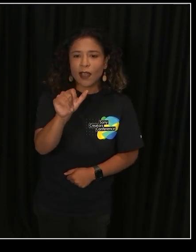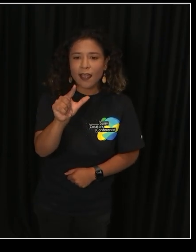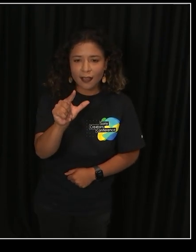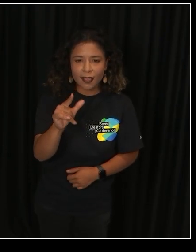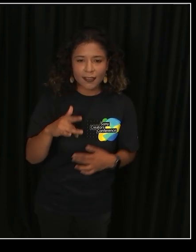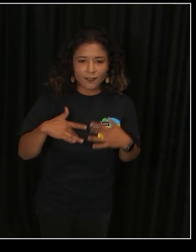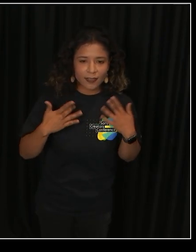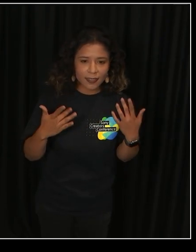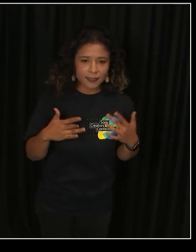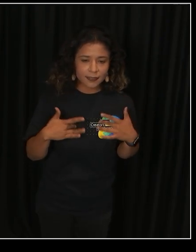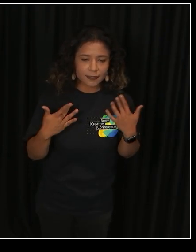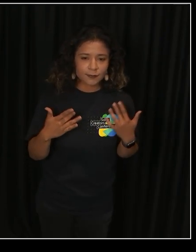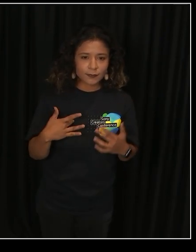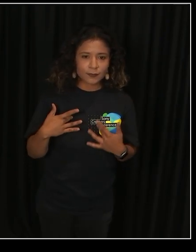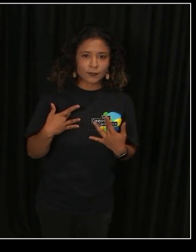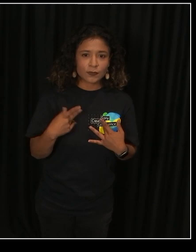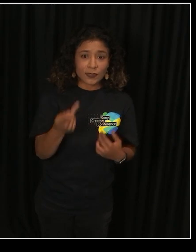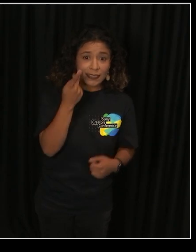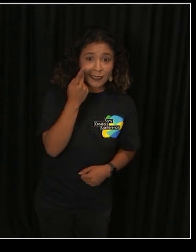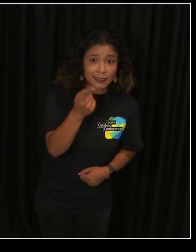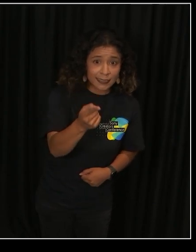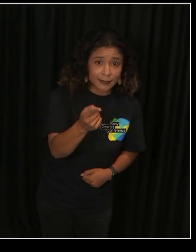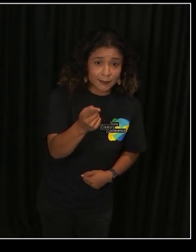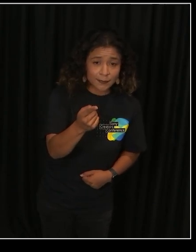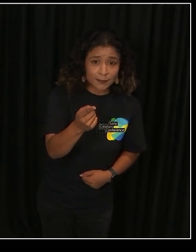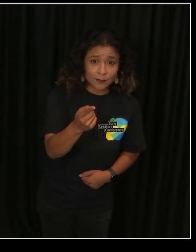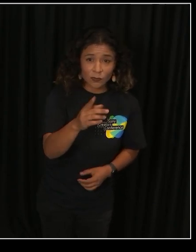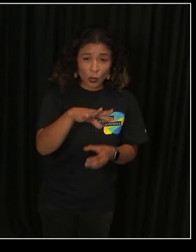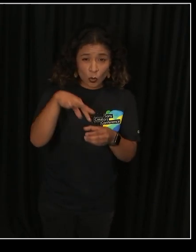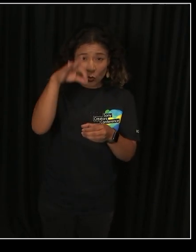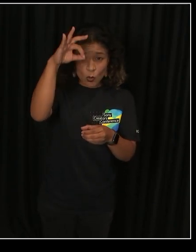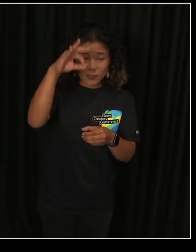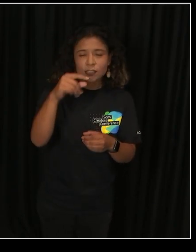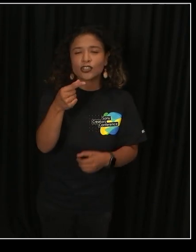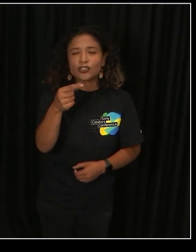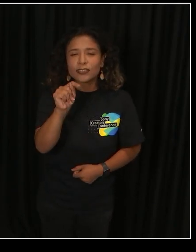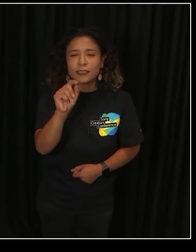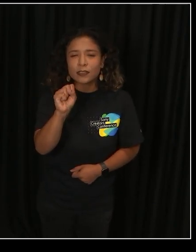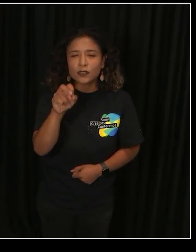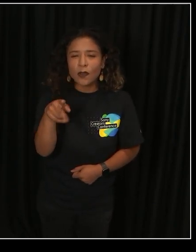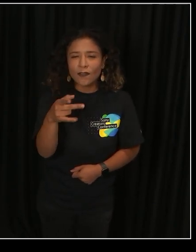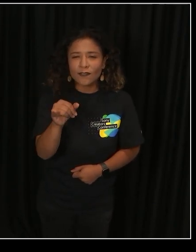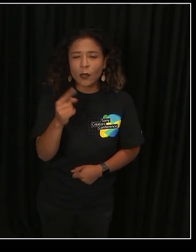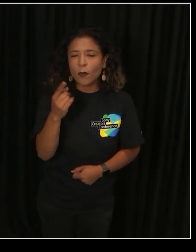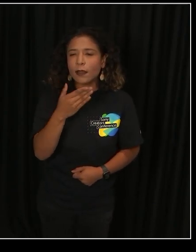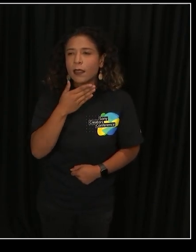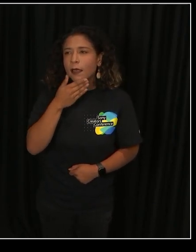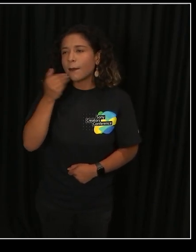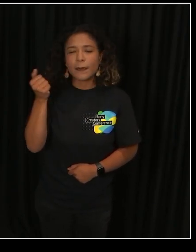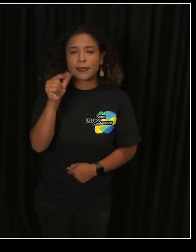The ghost that you can see there is a ghost of GT Sophy's best best lap, or one of its laps, not a particularly best lap.